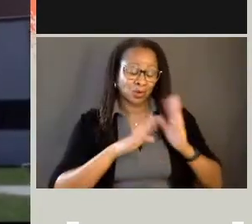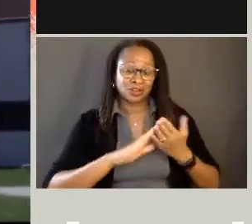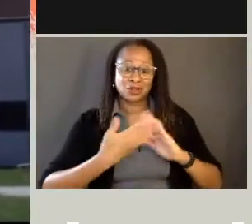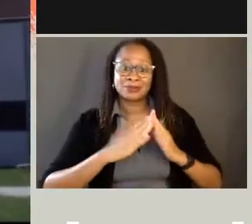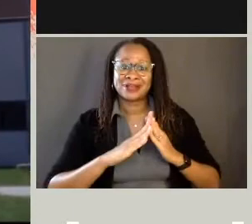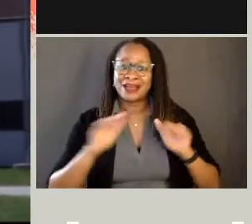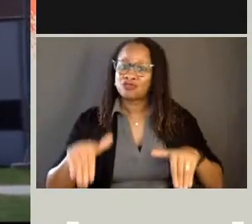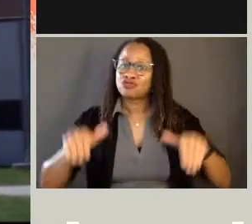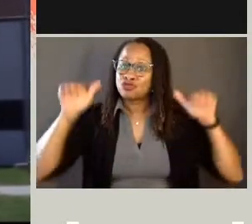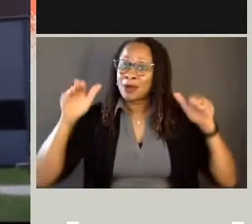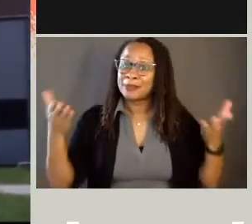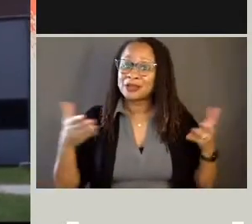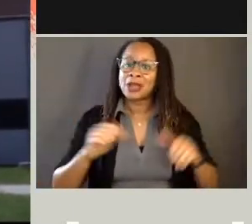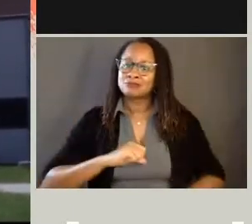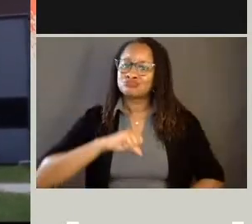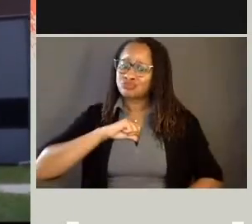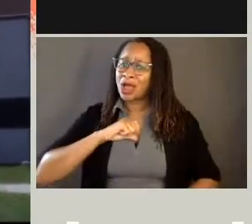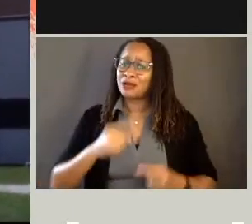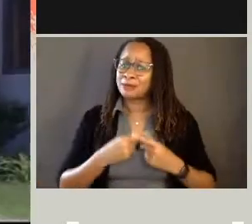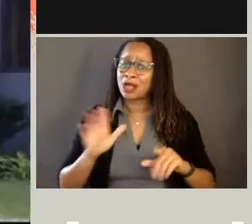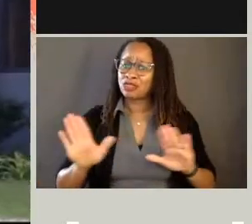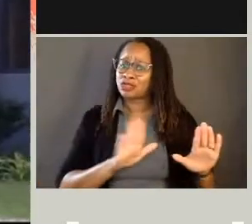they grew up in this community and proud about the schools.